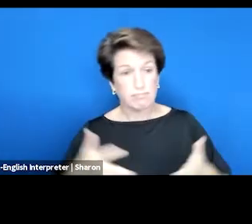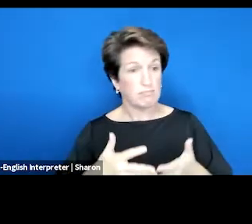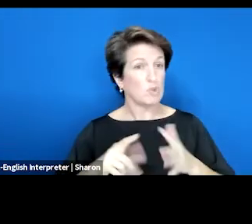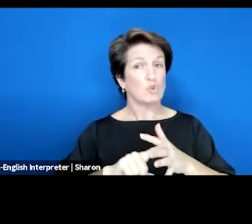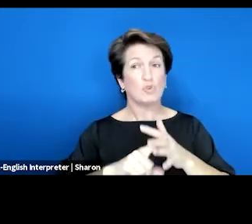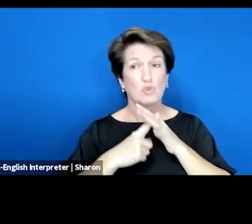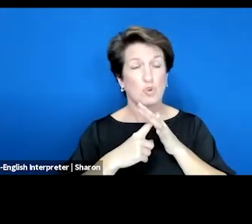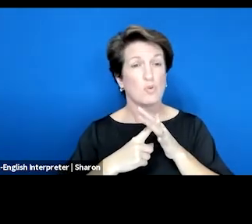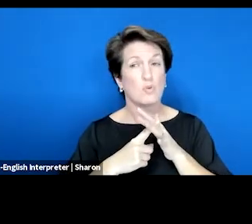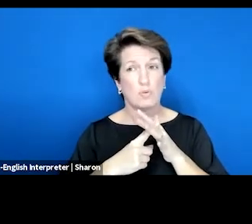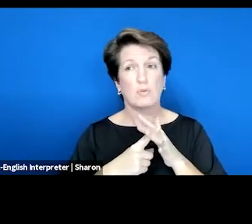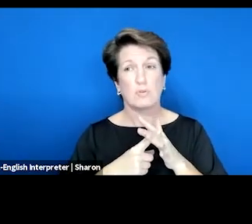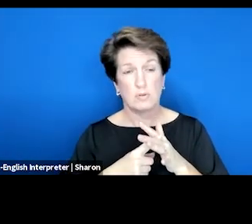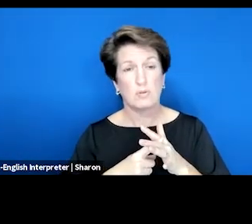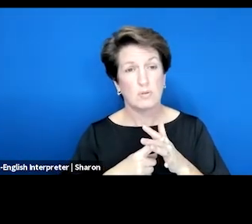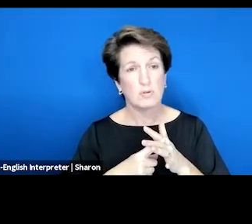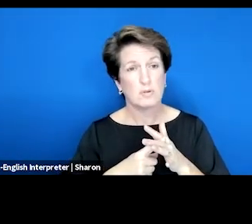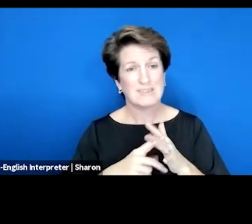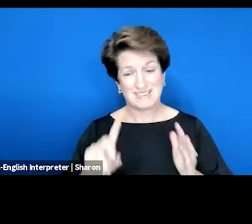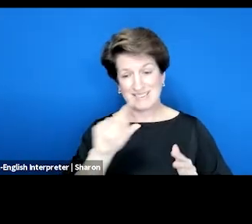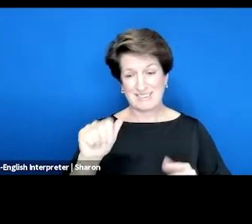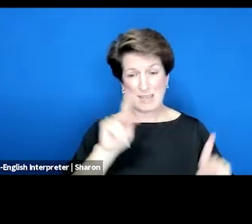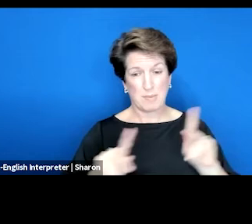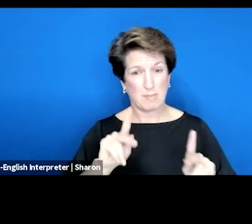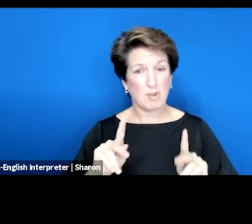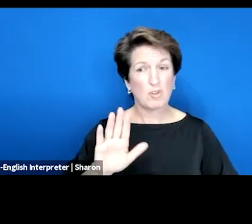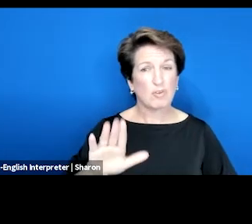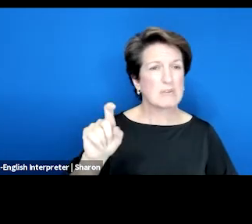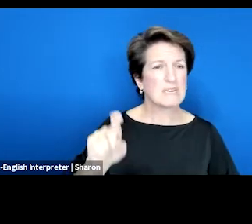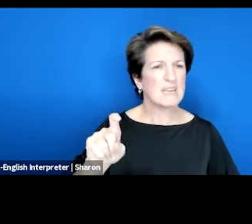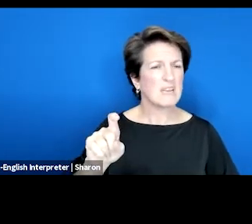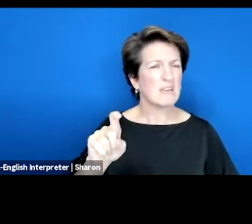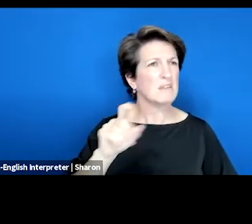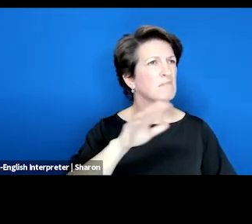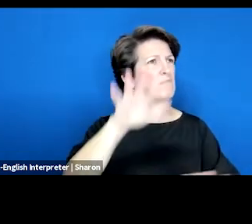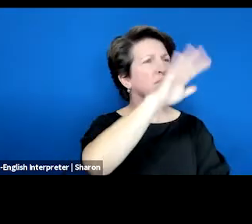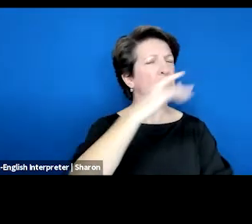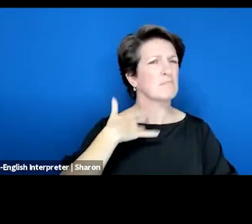start of the pandemic when everyone was in, you know, you have two shelter, isolate yourself, many people with disabilities do not have those options. They continued to